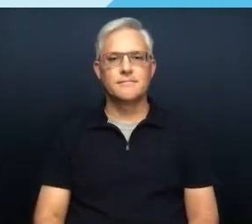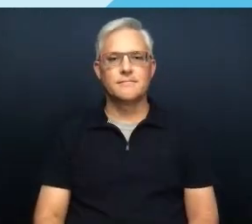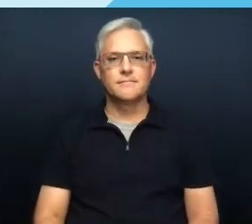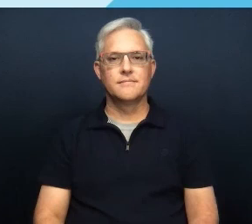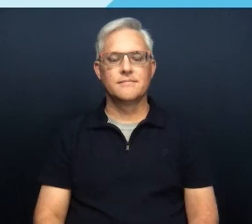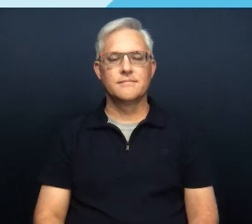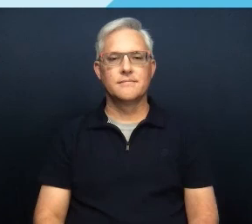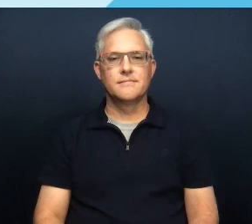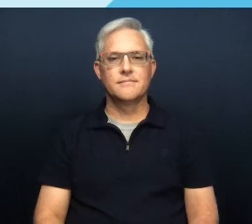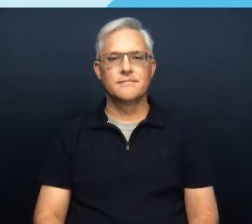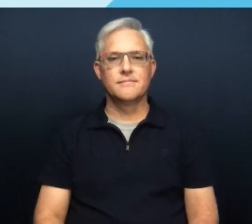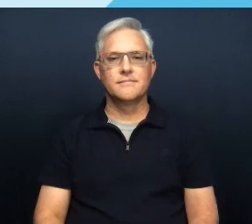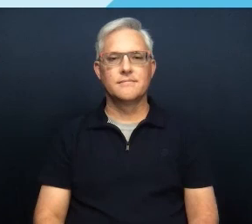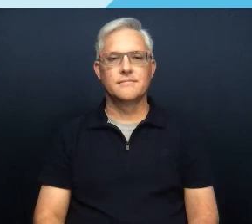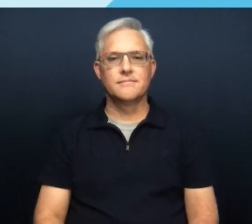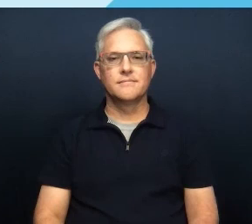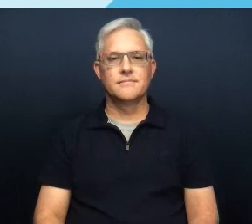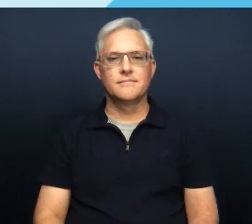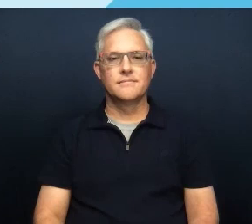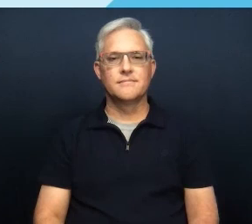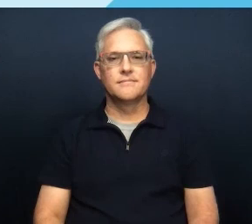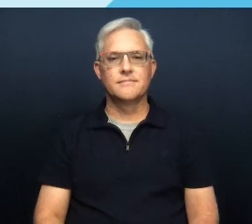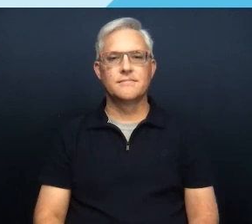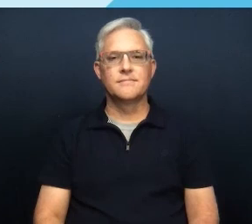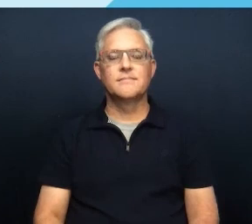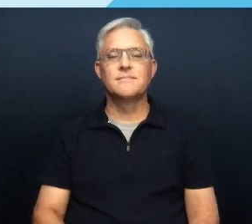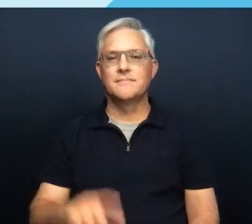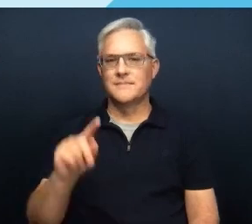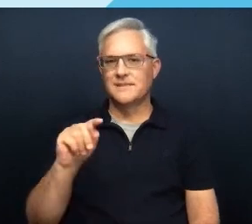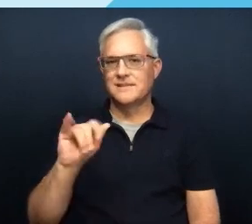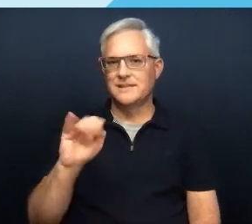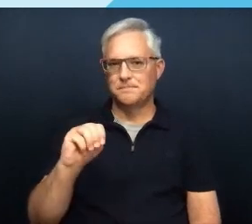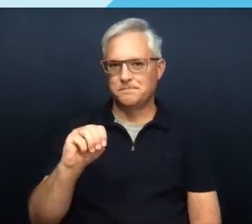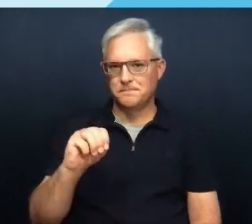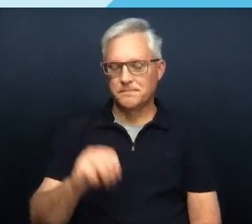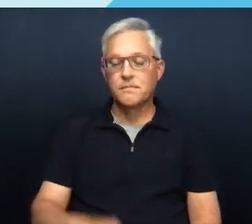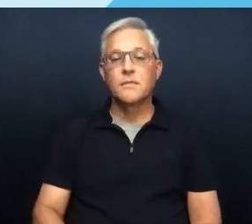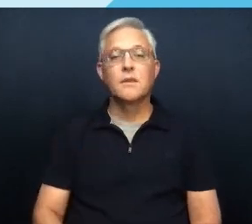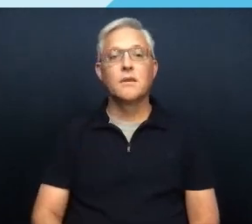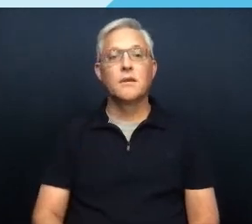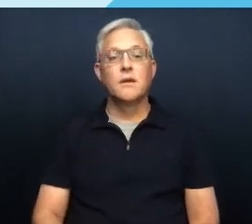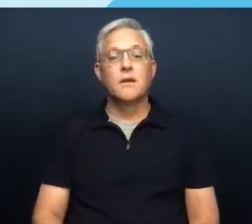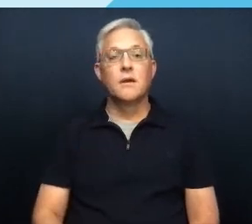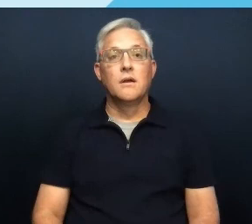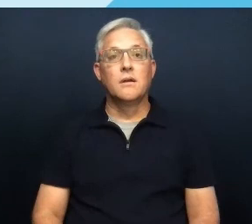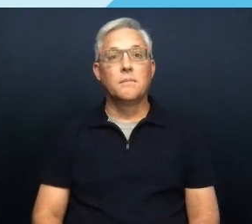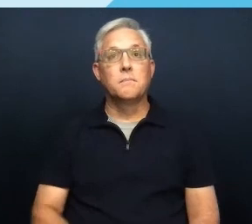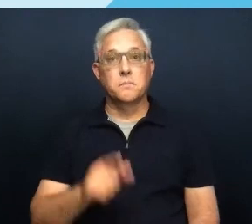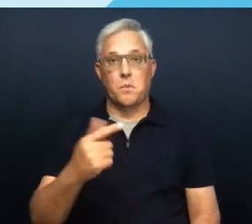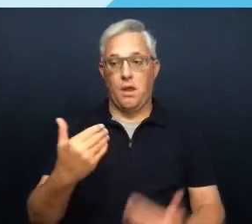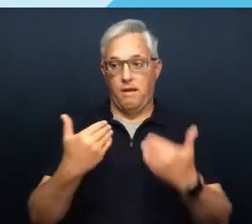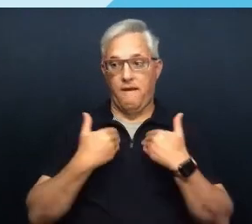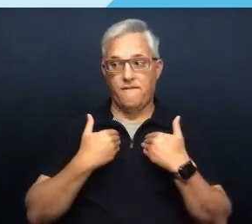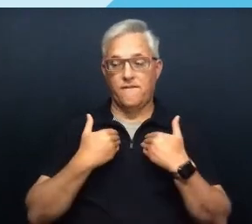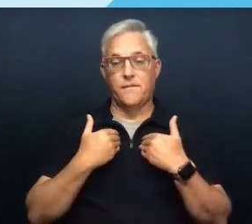When you have existing team members that have visible or non-visible disabilities,